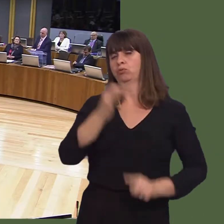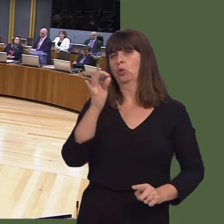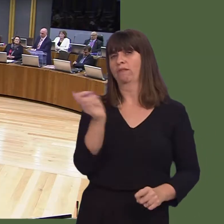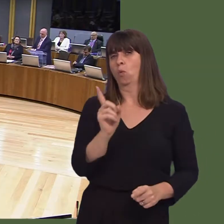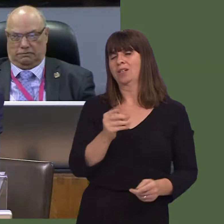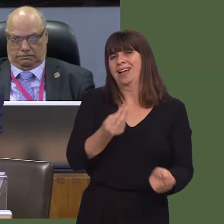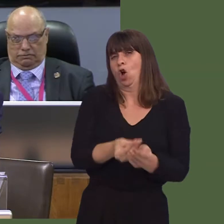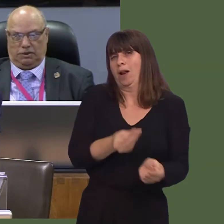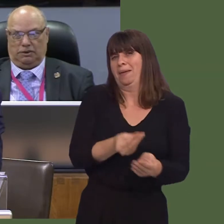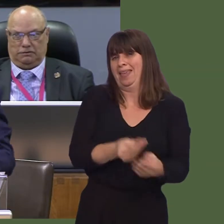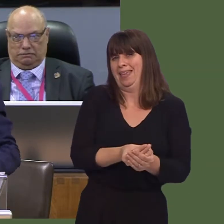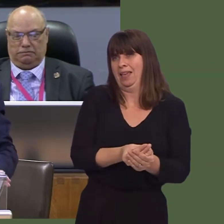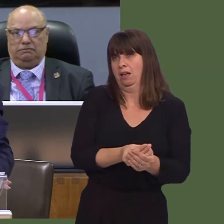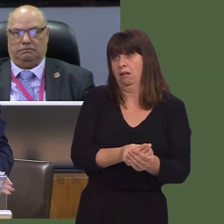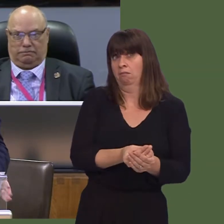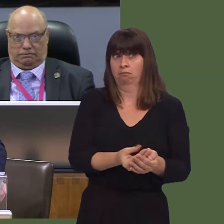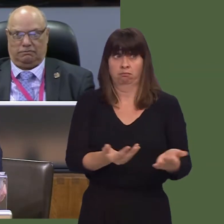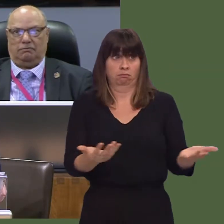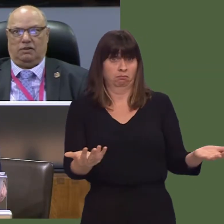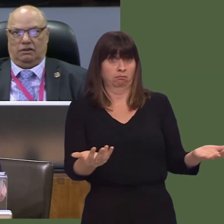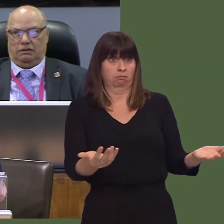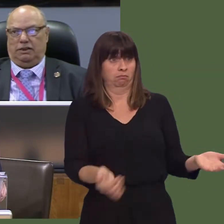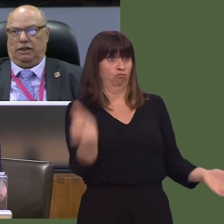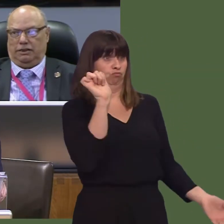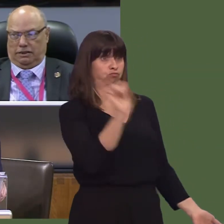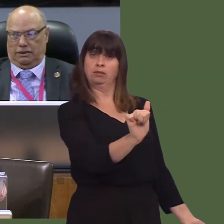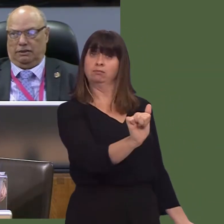Well, I couldn't have said it better myself, Minister.